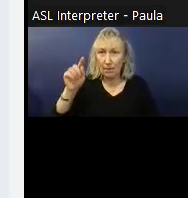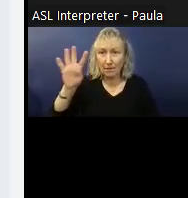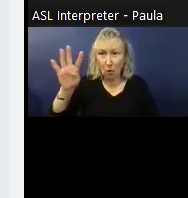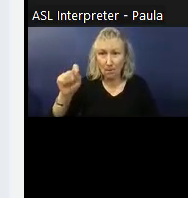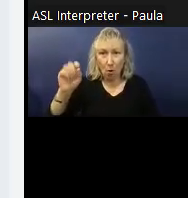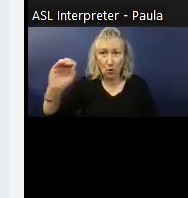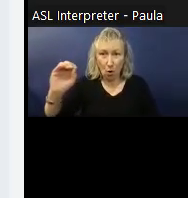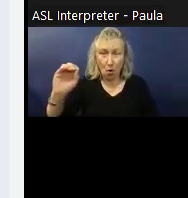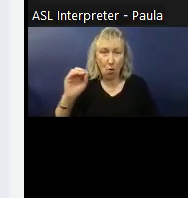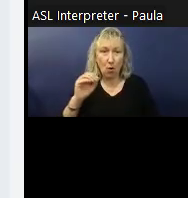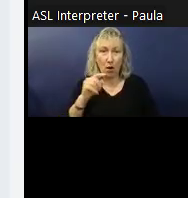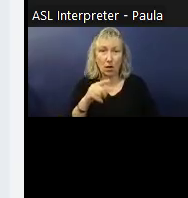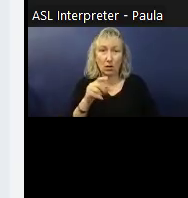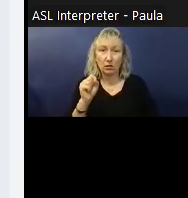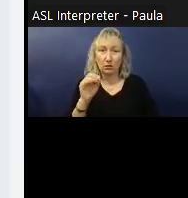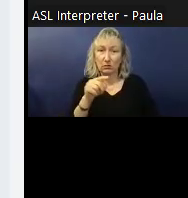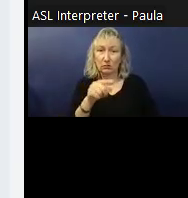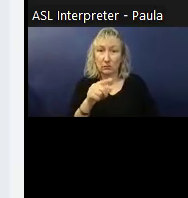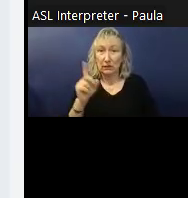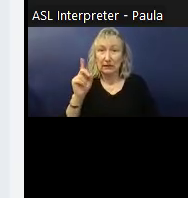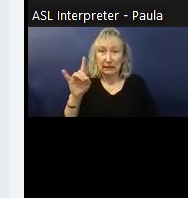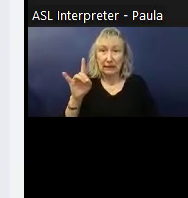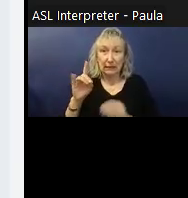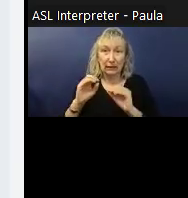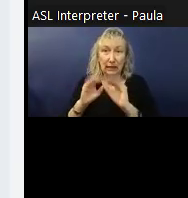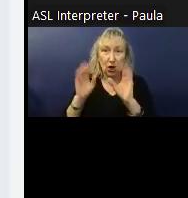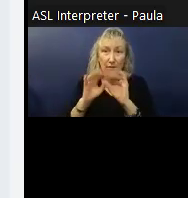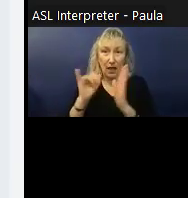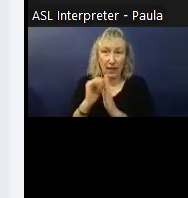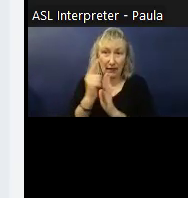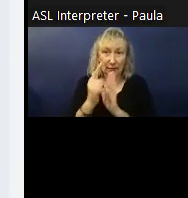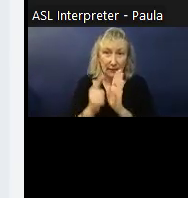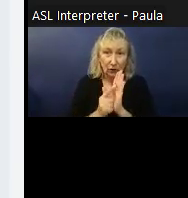That was a clarification made in statute in 2017 if we need to chat about that.